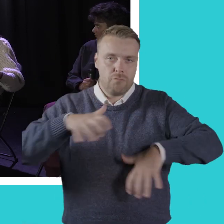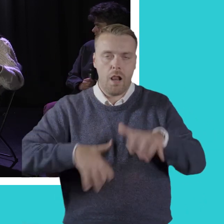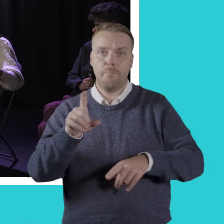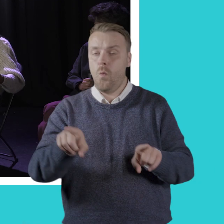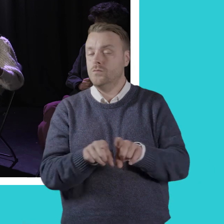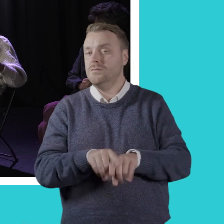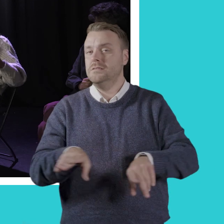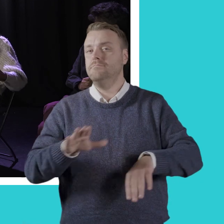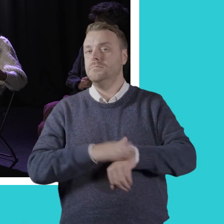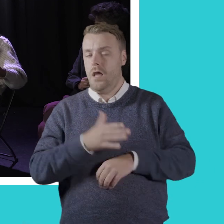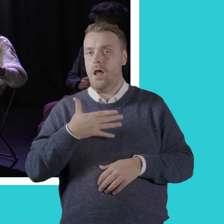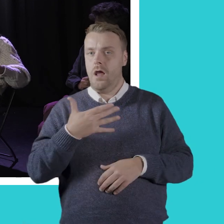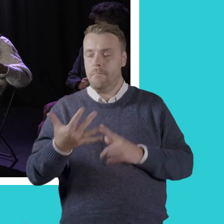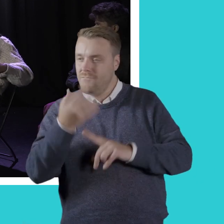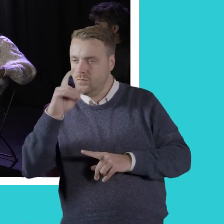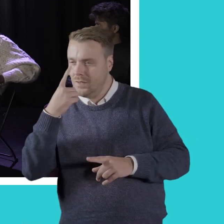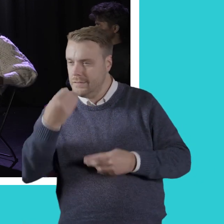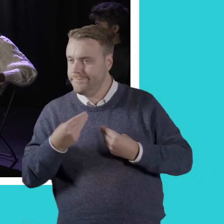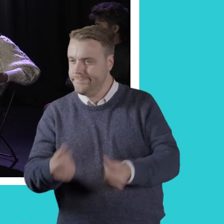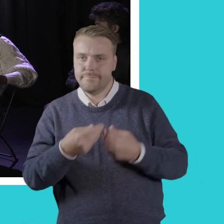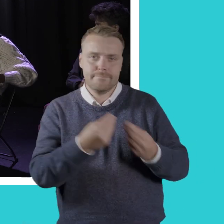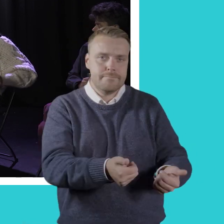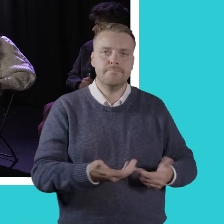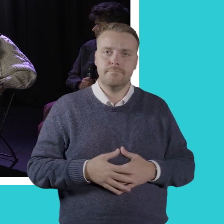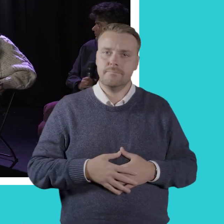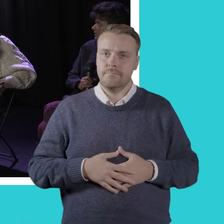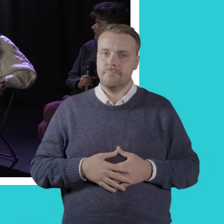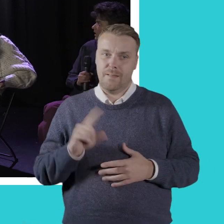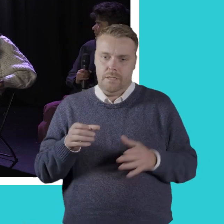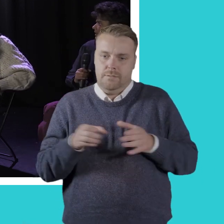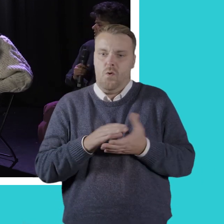seeking the remedies that we can in the kind of within a kind of smaller context essentially.